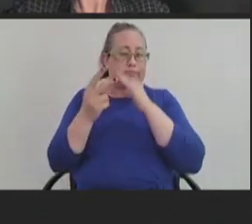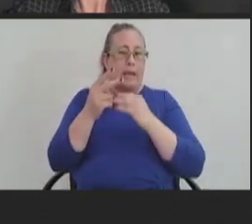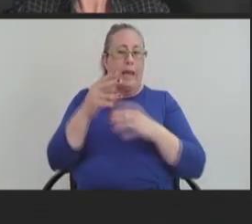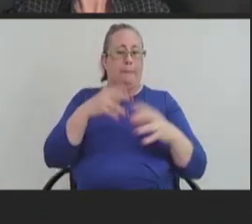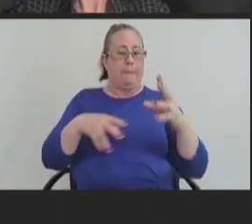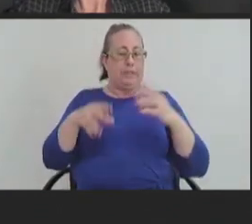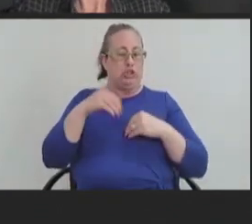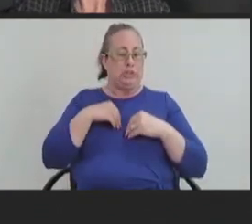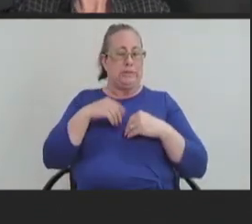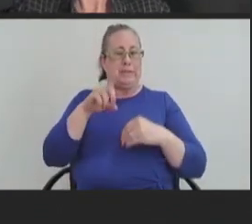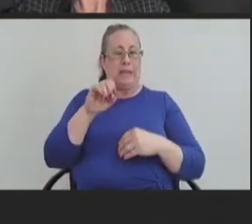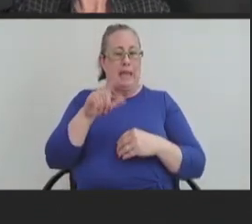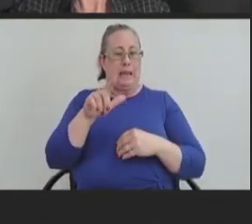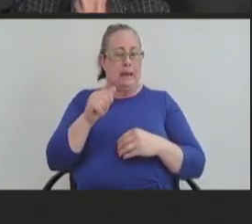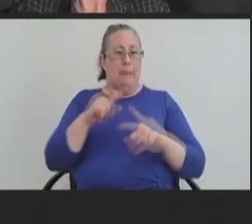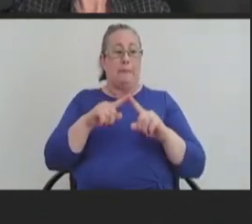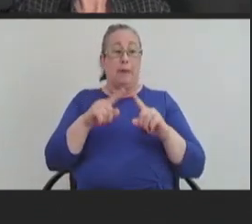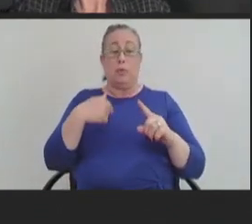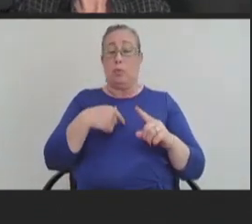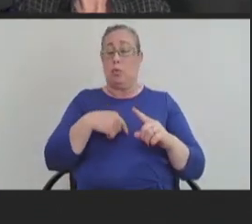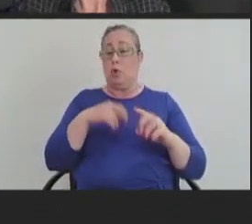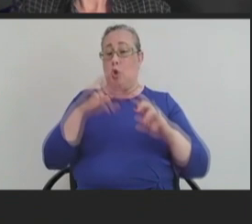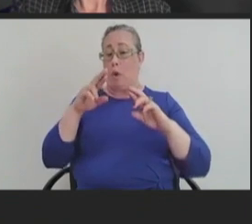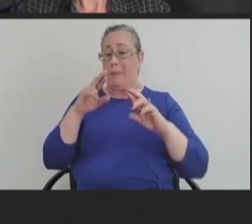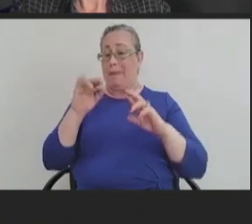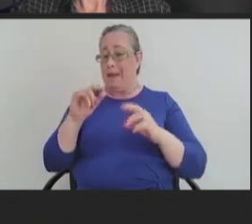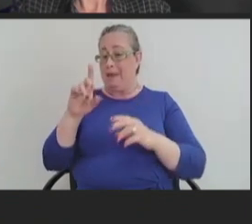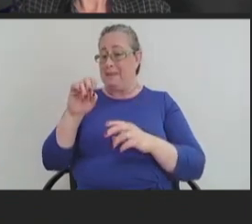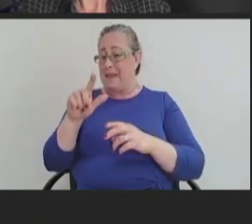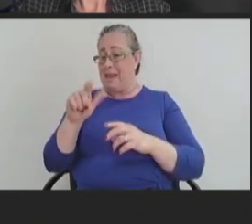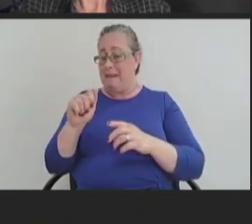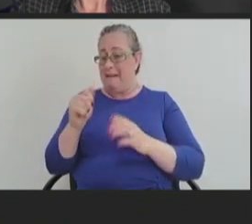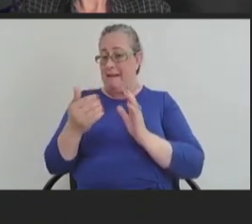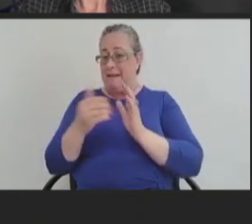are hopeful that if those data are available again, then we will resume the same kinds of